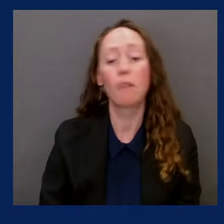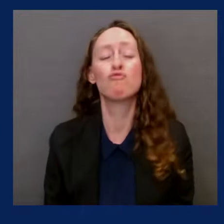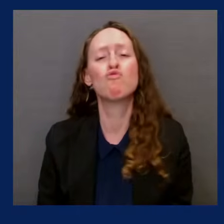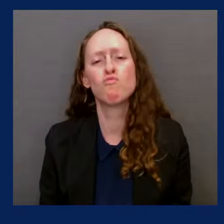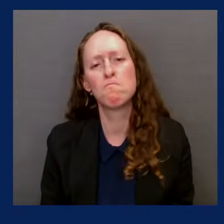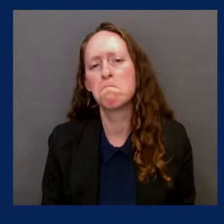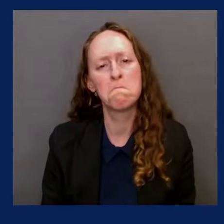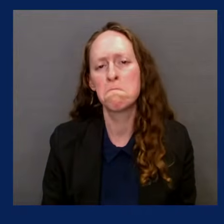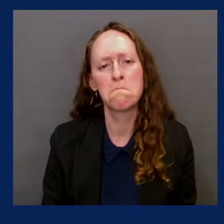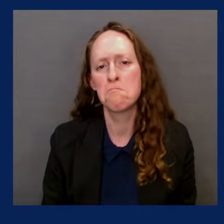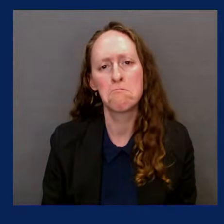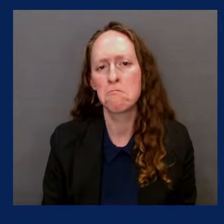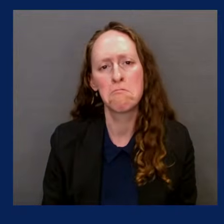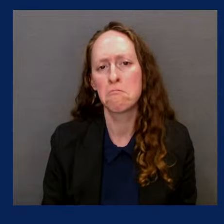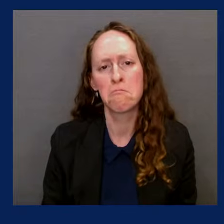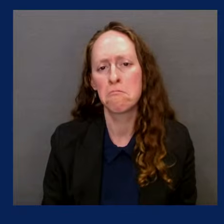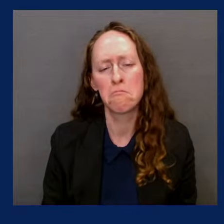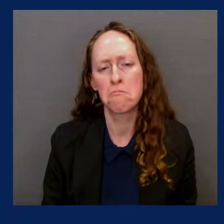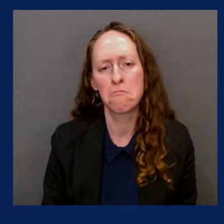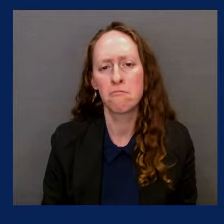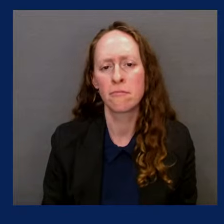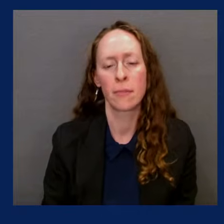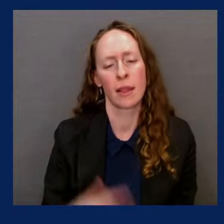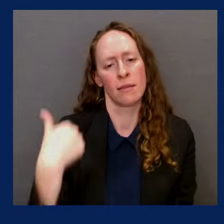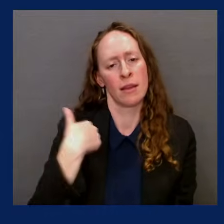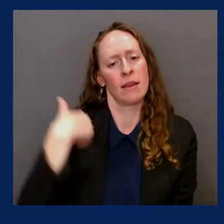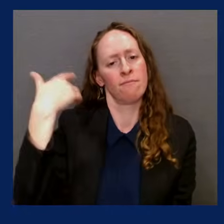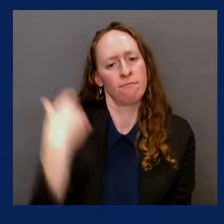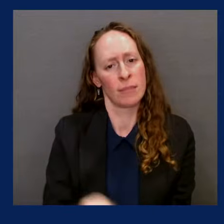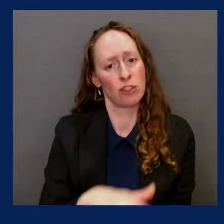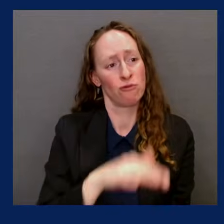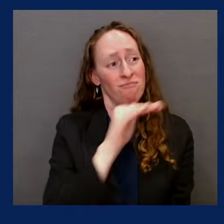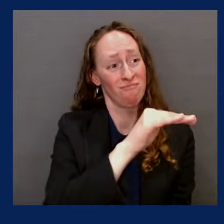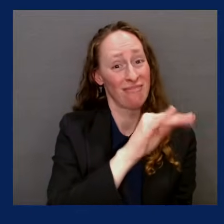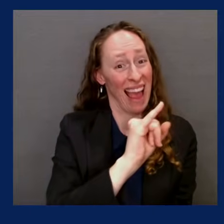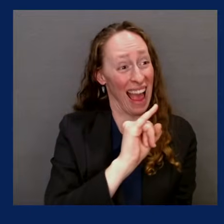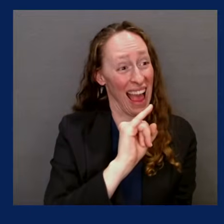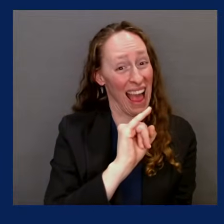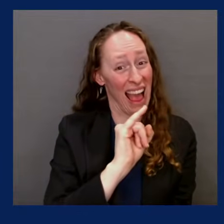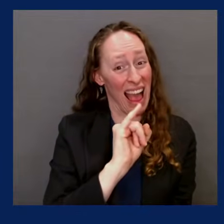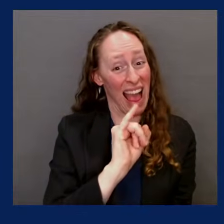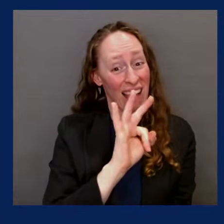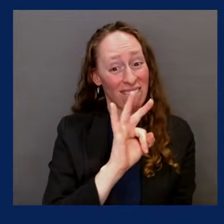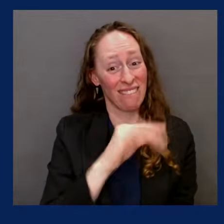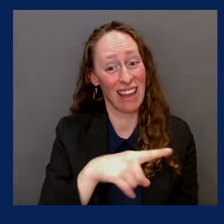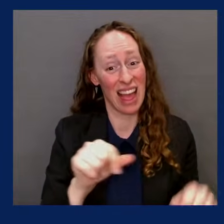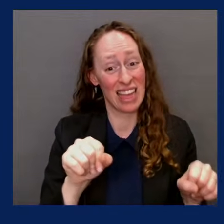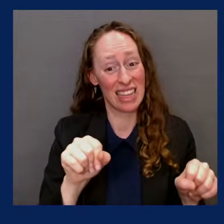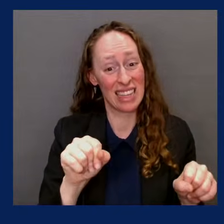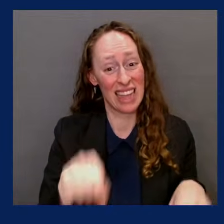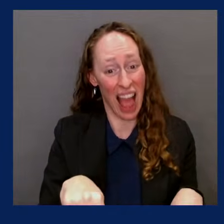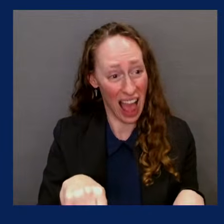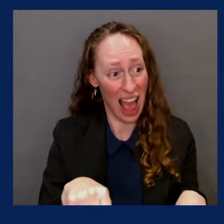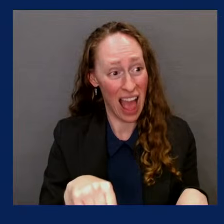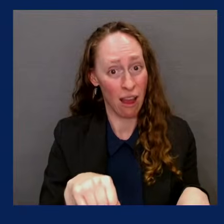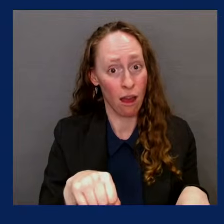that's what he should do. It's their decision, but I did not demand it. I pointed out to him: If it's real, it should be done.